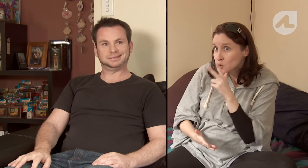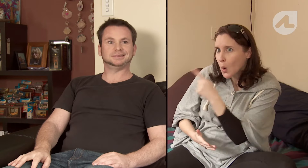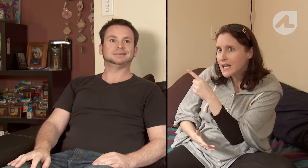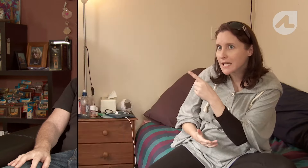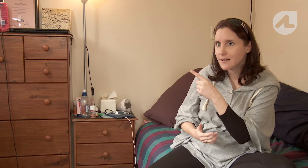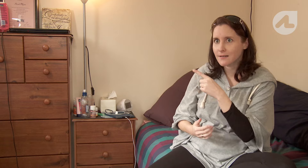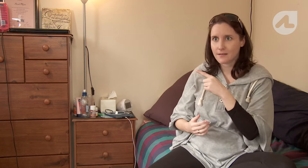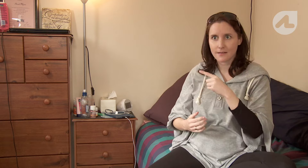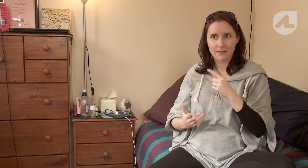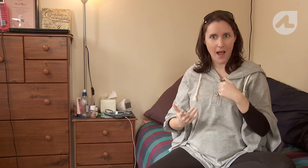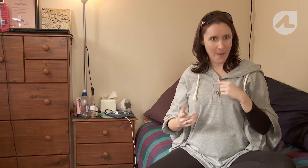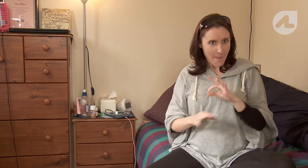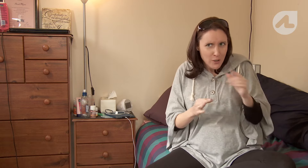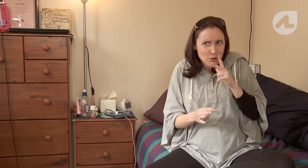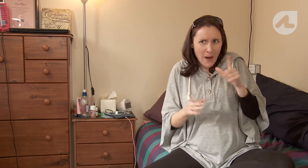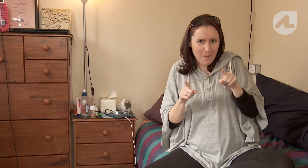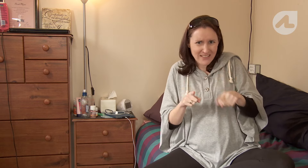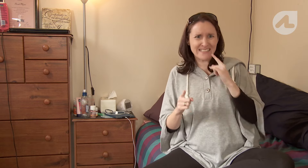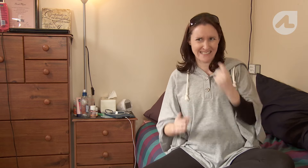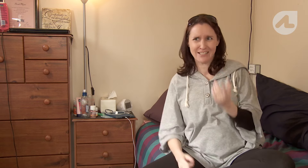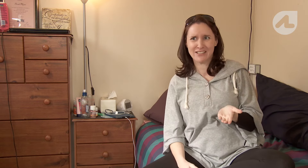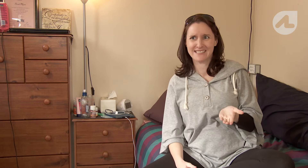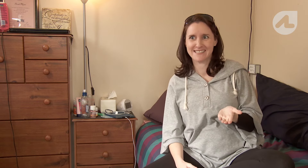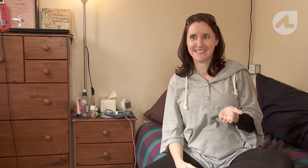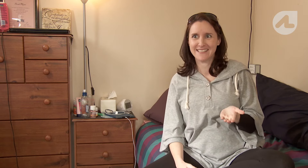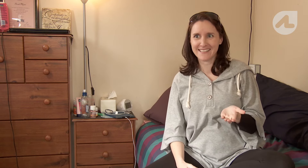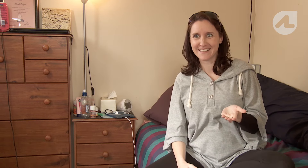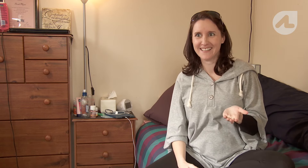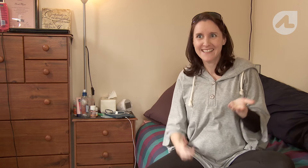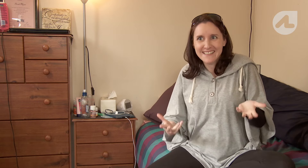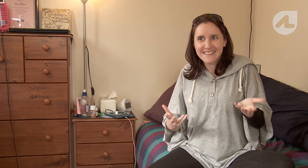He said really are you joking? I said, no this is serious I'm pregnant,